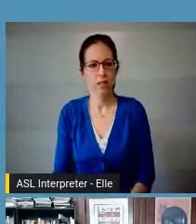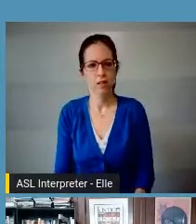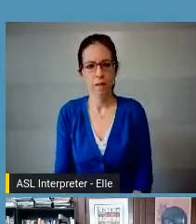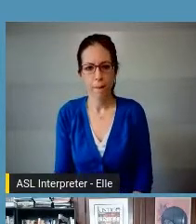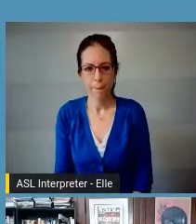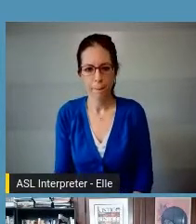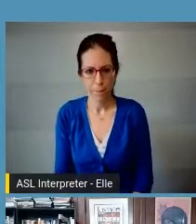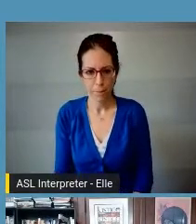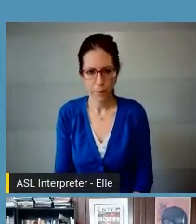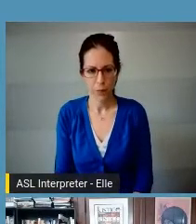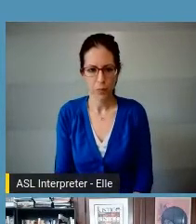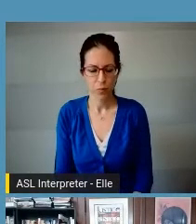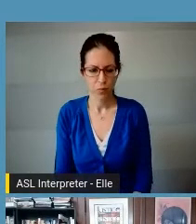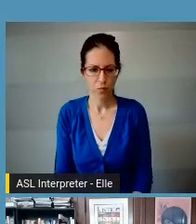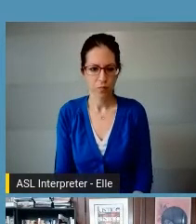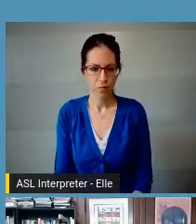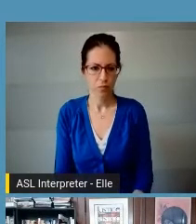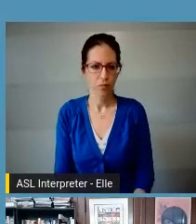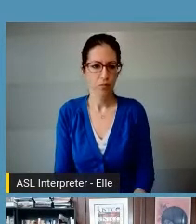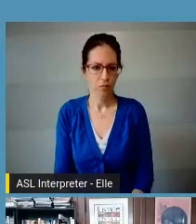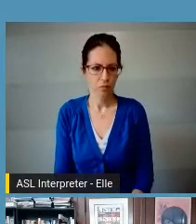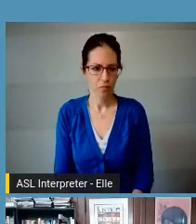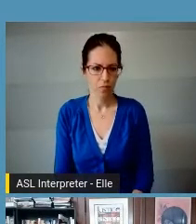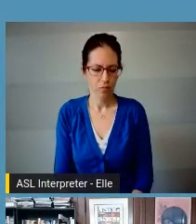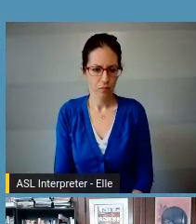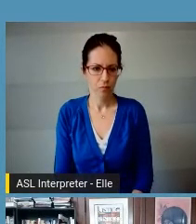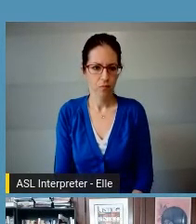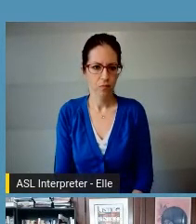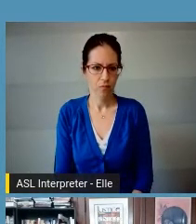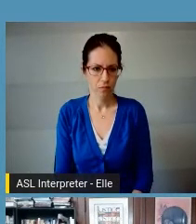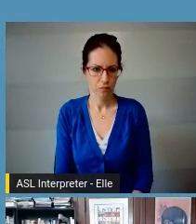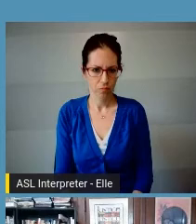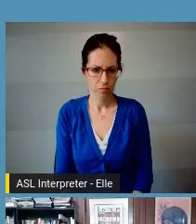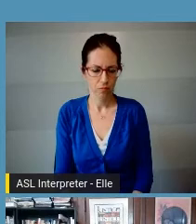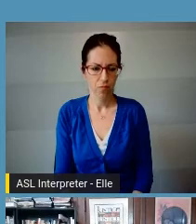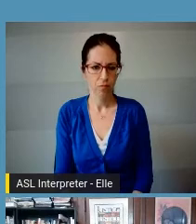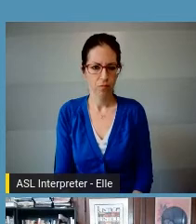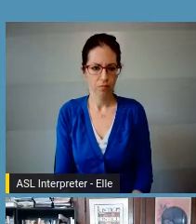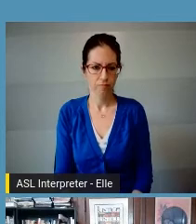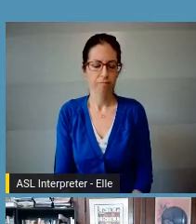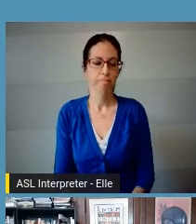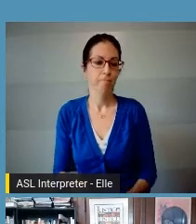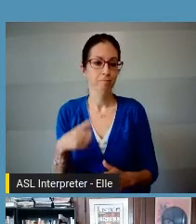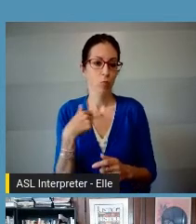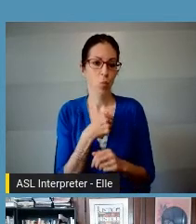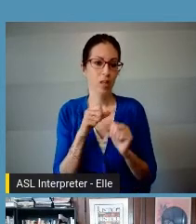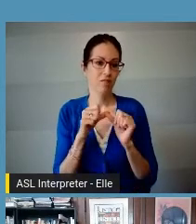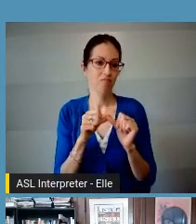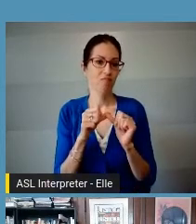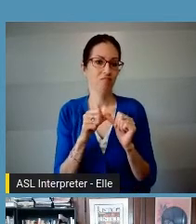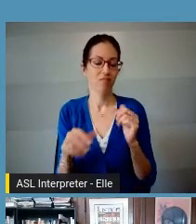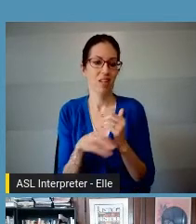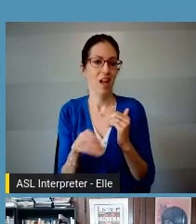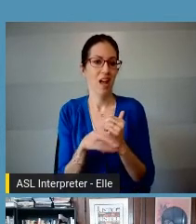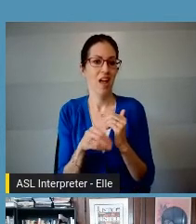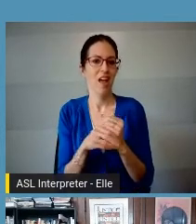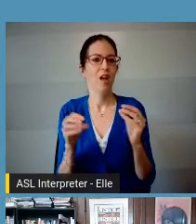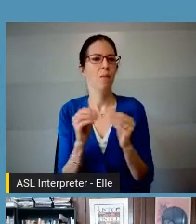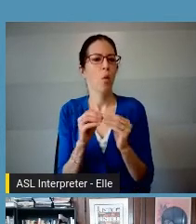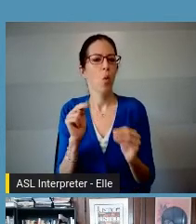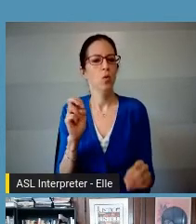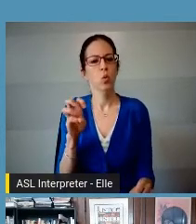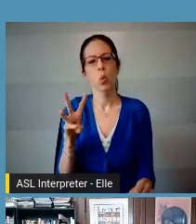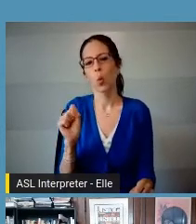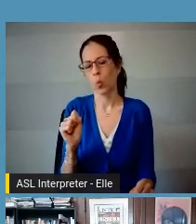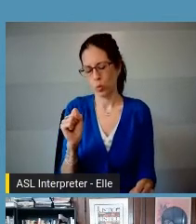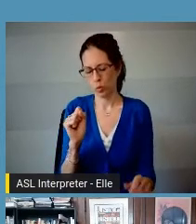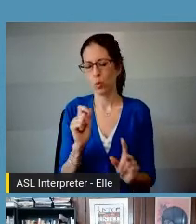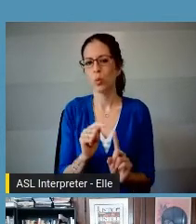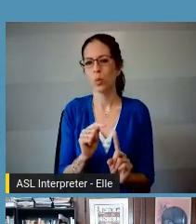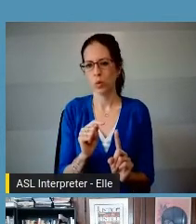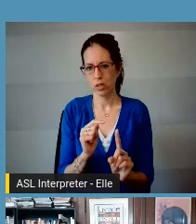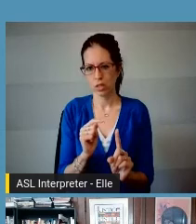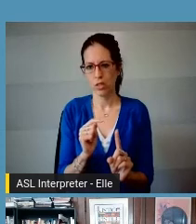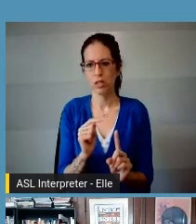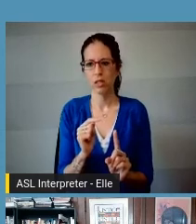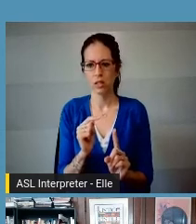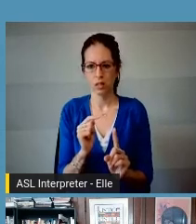And like Cathy honestly populating news coverage that we have so when we first opened the virtual